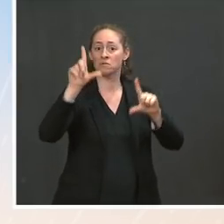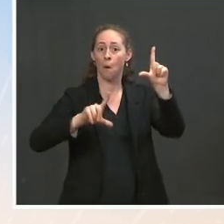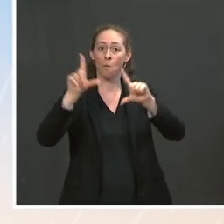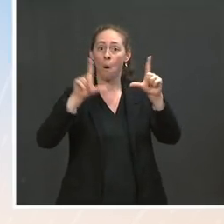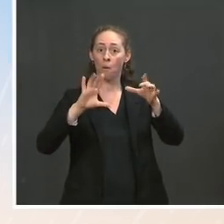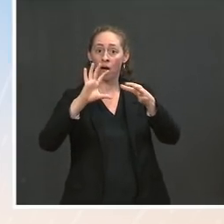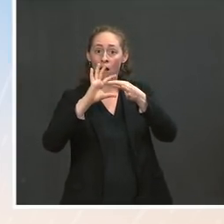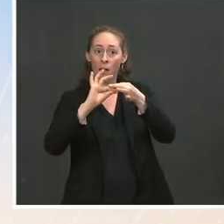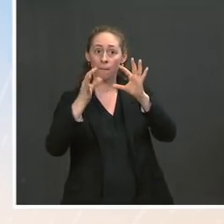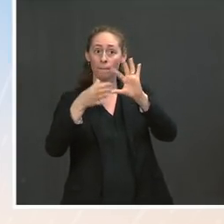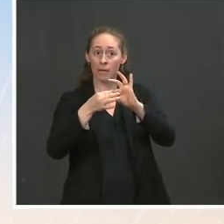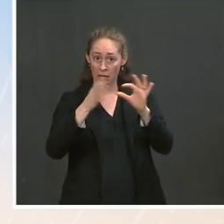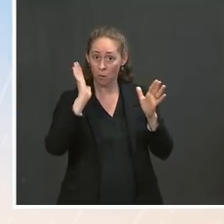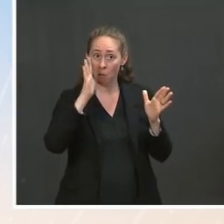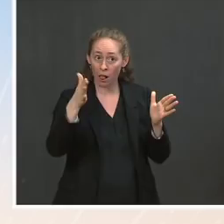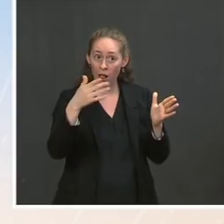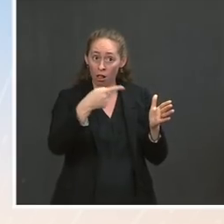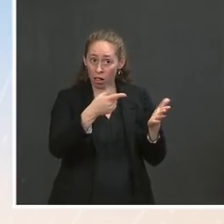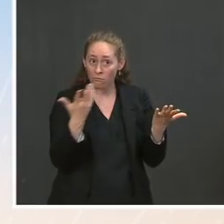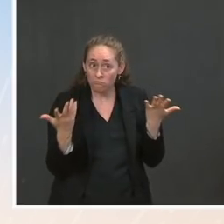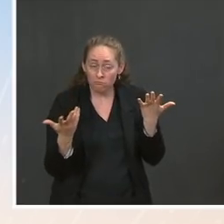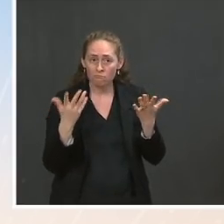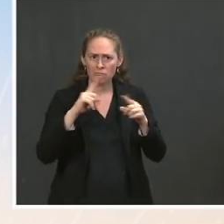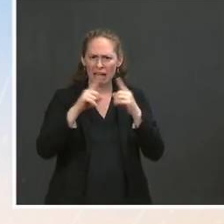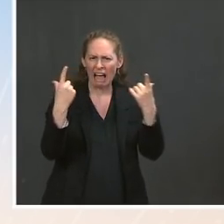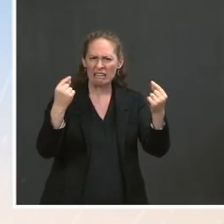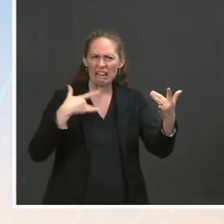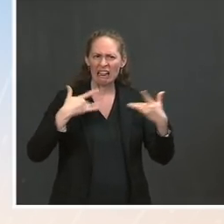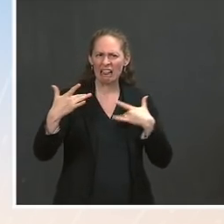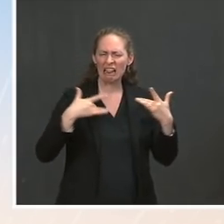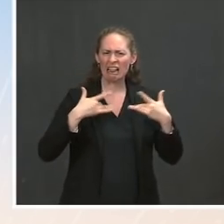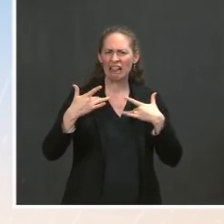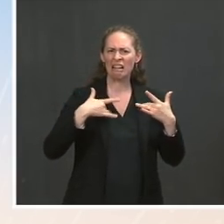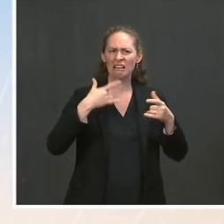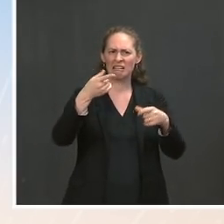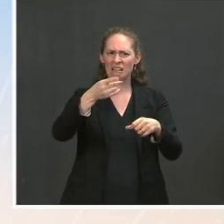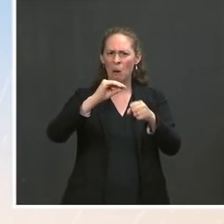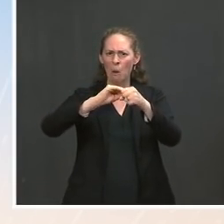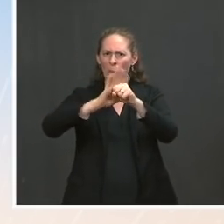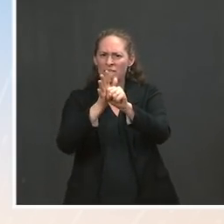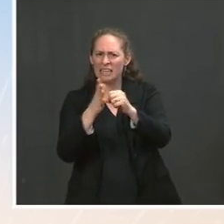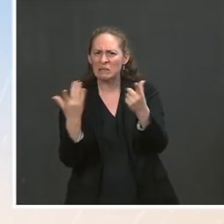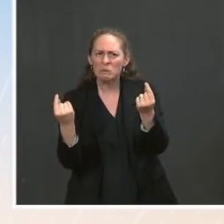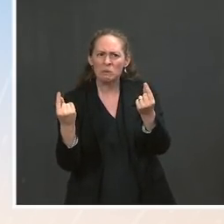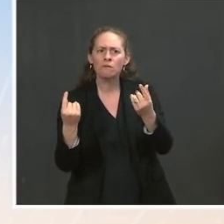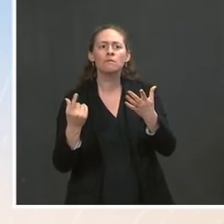Does the president plan to accept that invite? Ms. Psaki: He hasn't received it yet. I want to go to the Olympics. Does that matter?